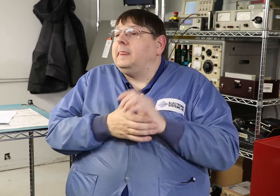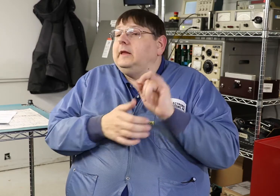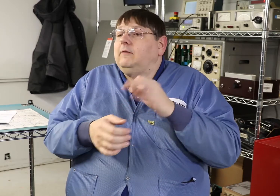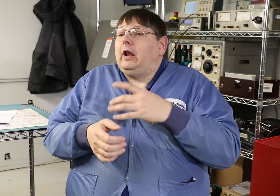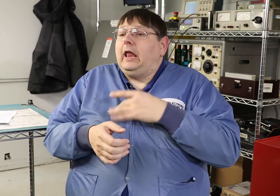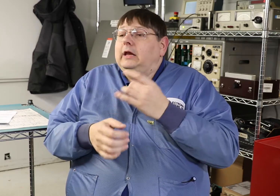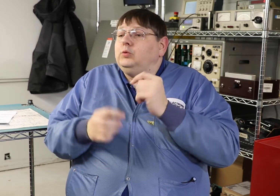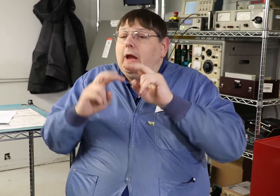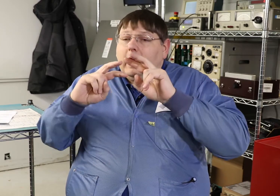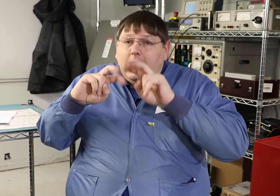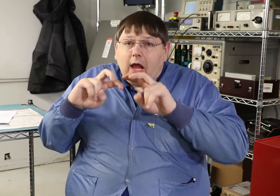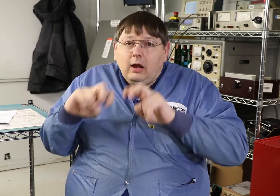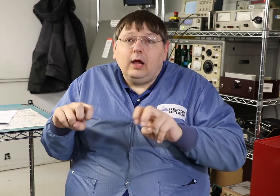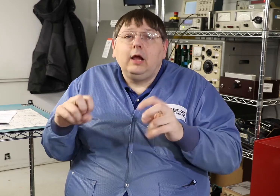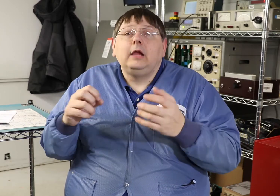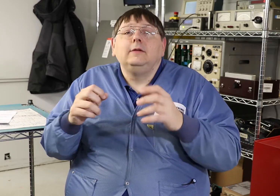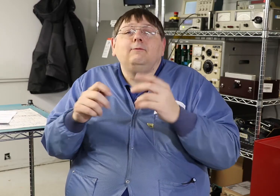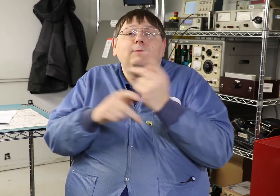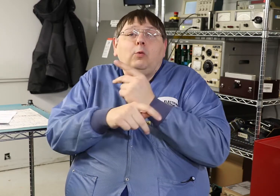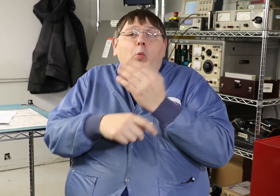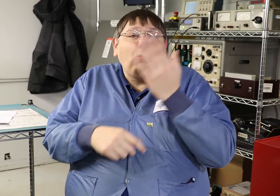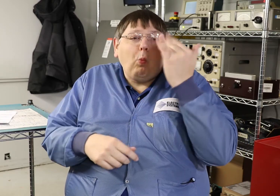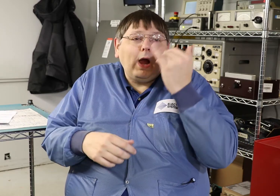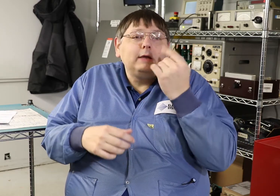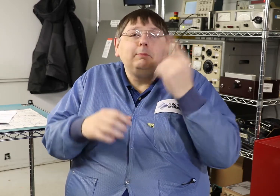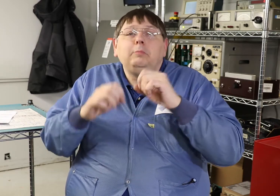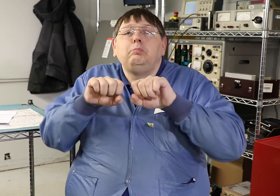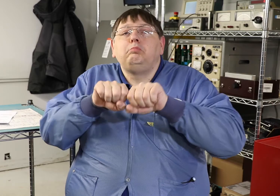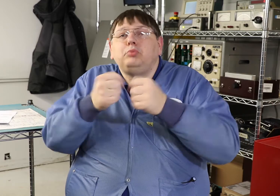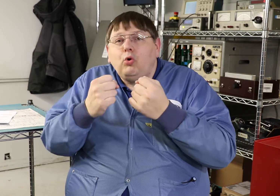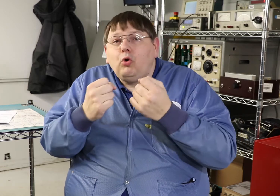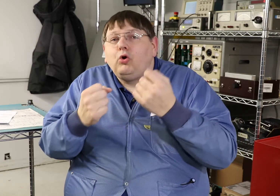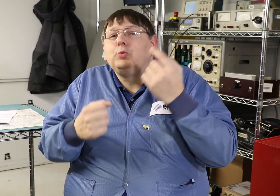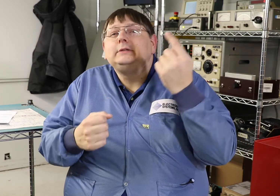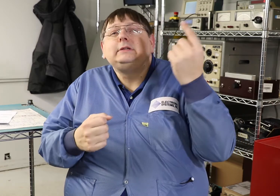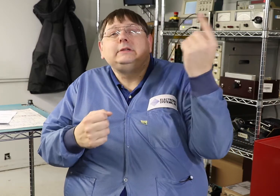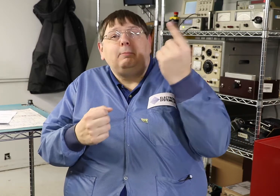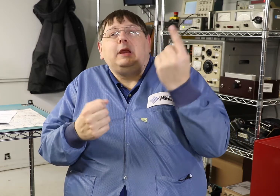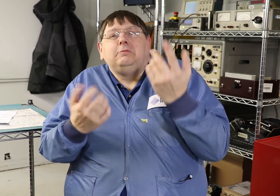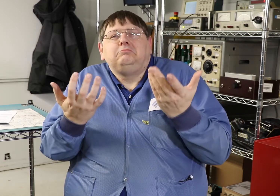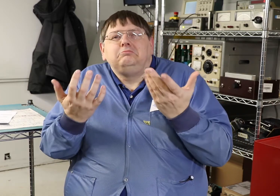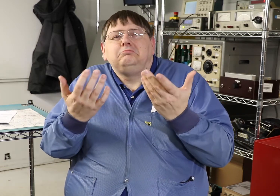If you like analyzing, figuring out why something is broken or something like that --